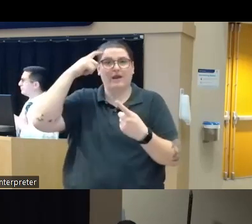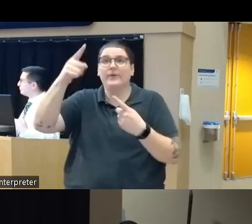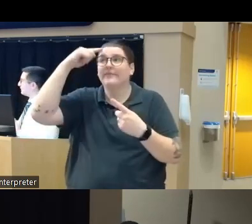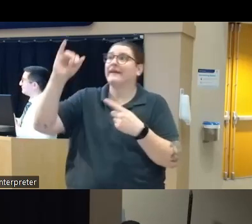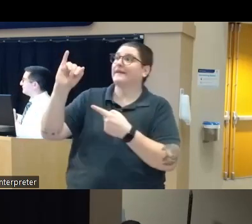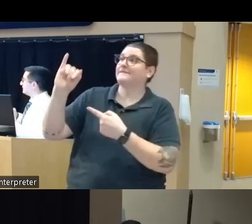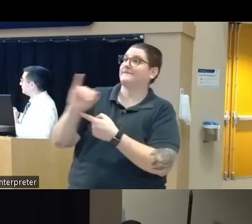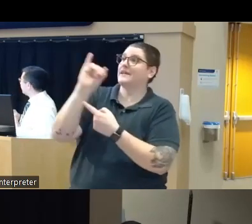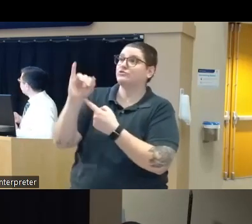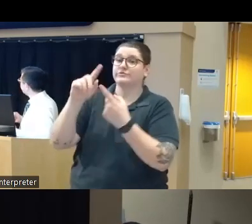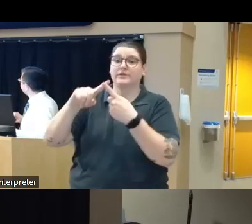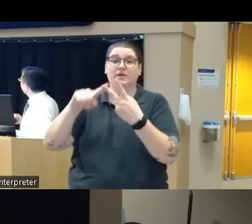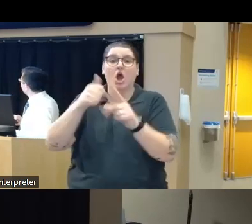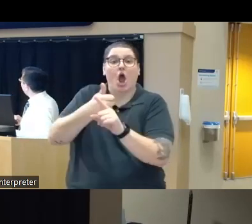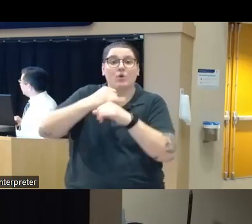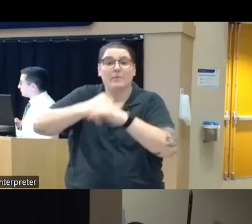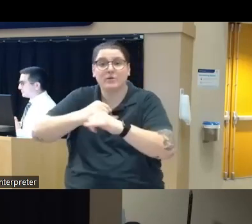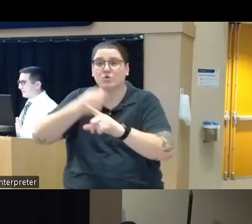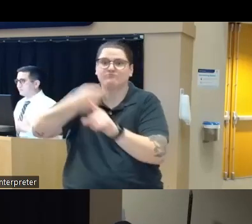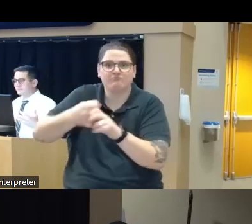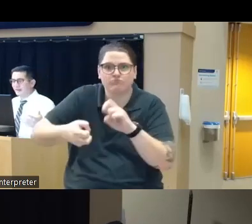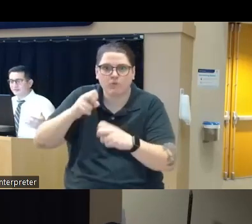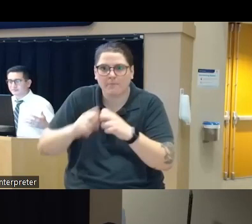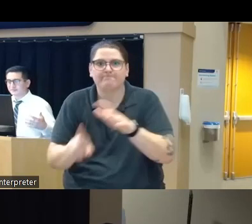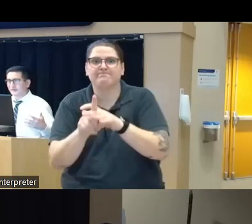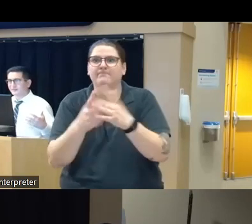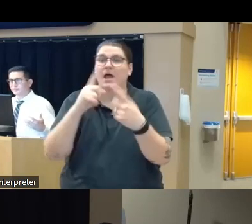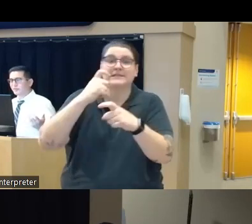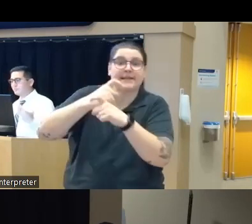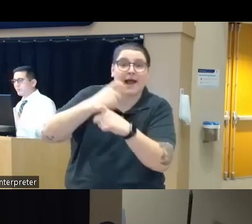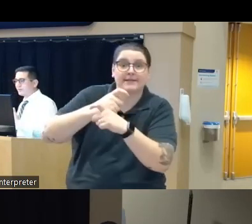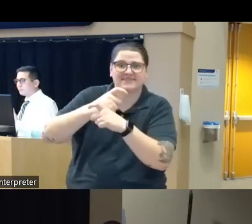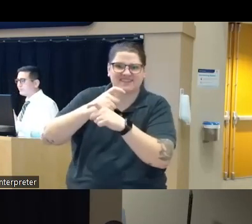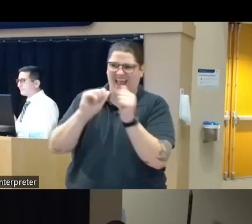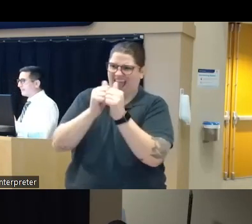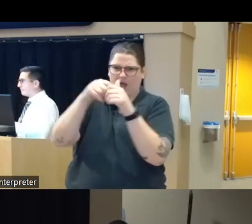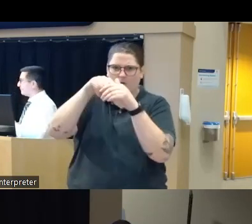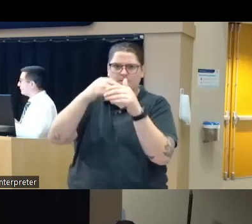immune processes autoimmune issues that happen toxins it has to try to break through this barrier